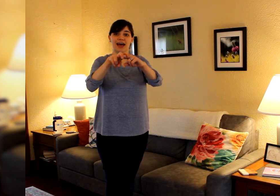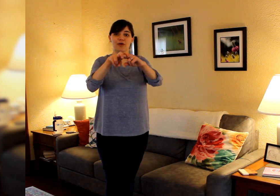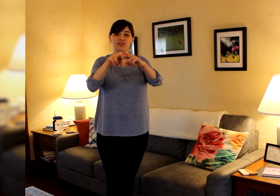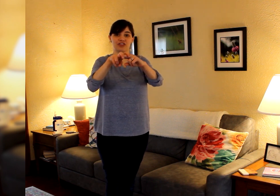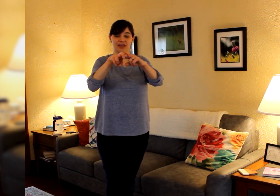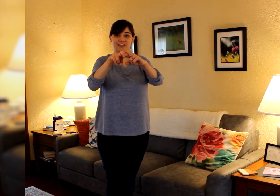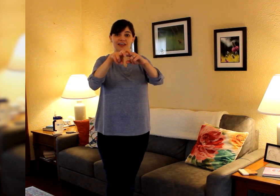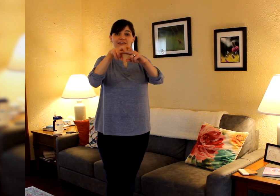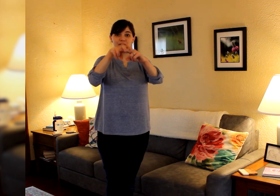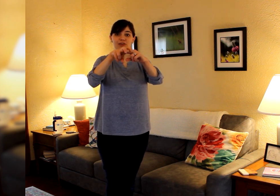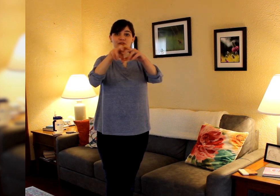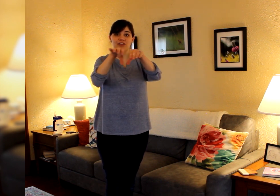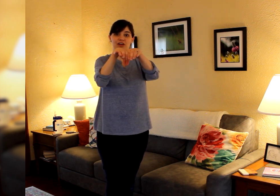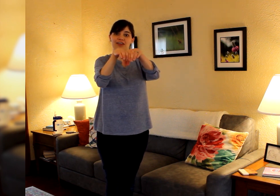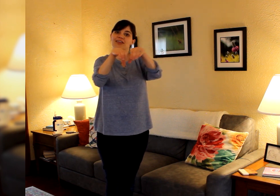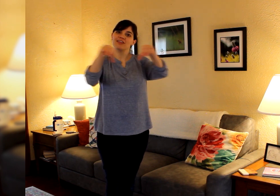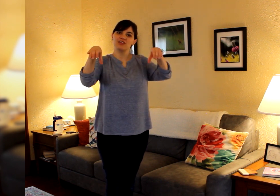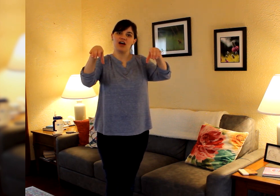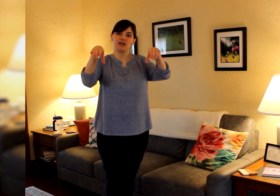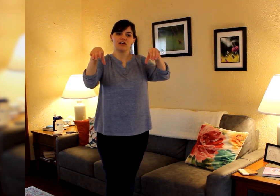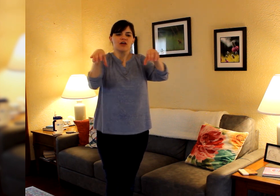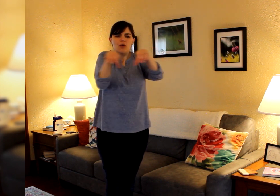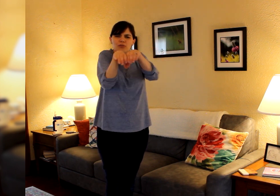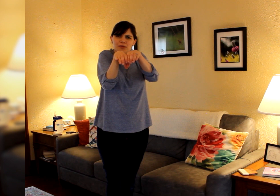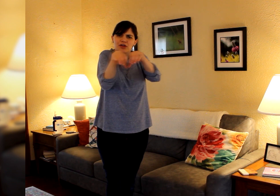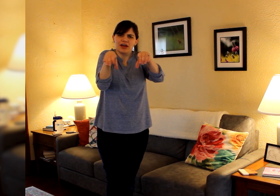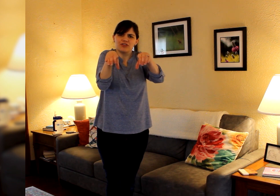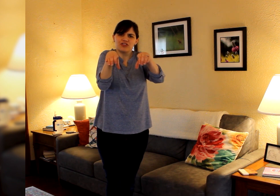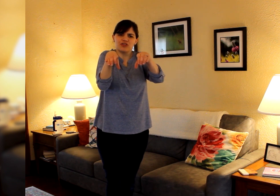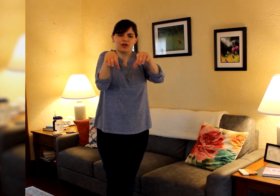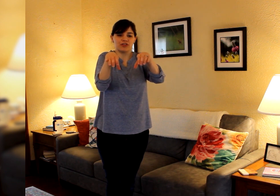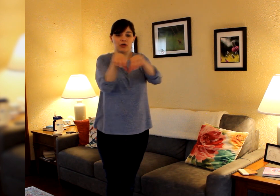couch is something you sit on that's long. Or maybe your couch is short,